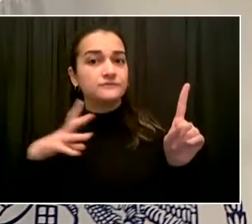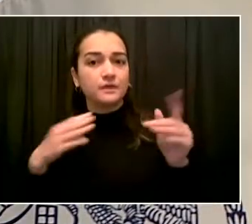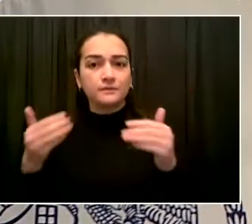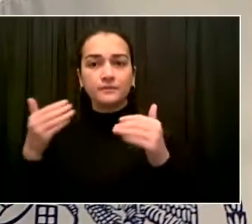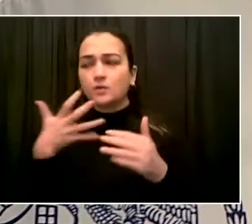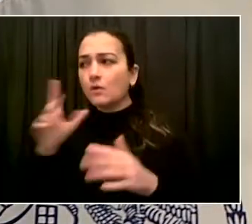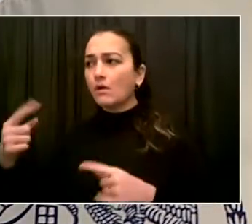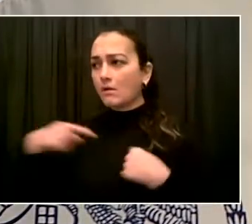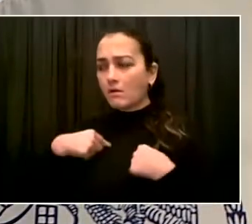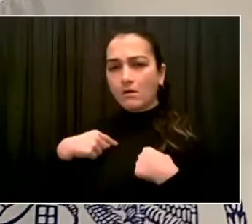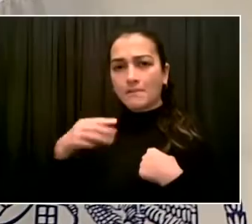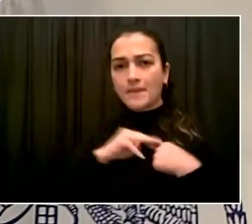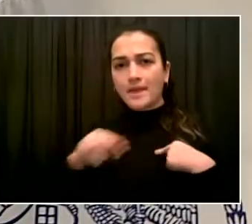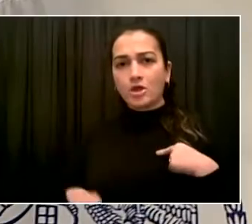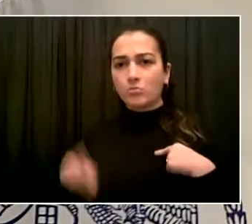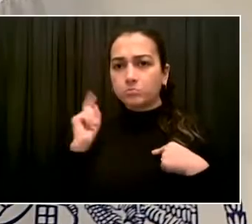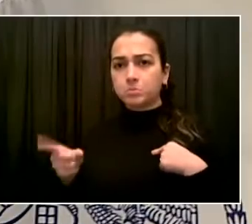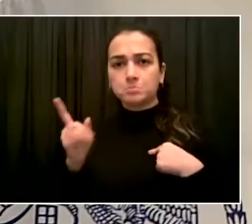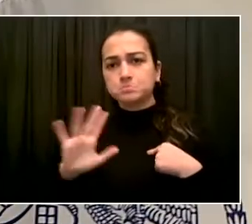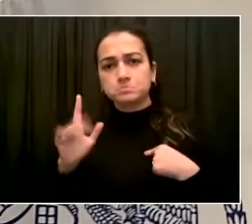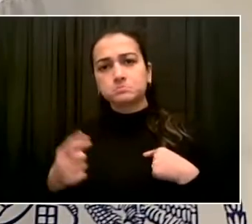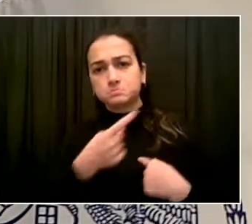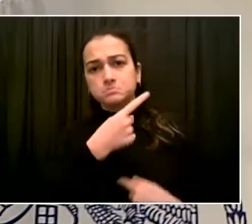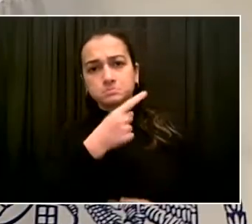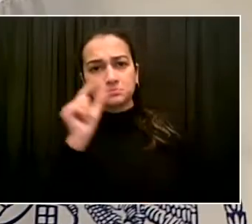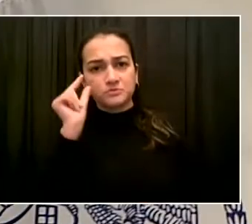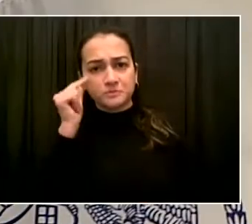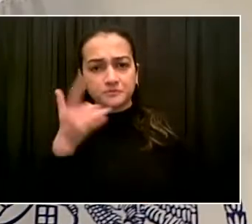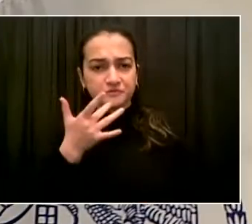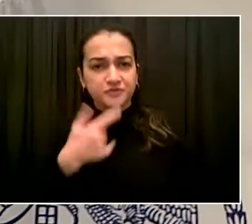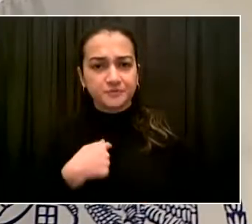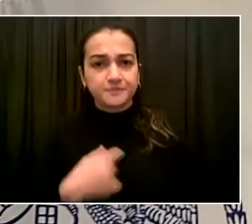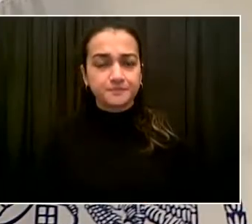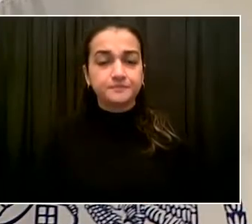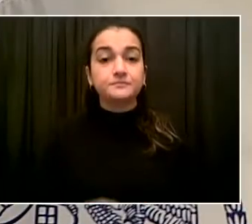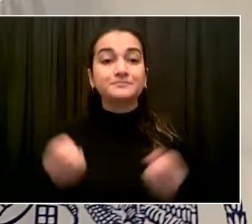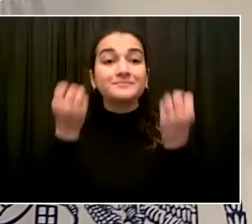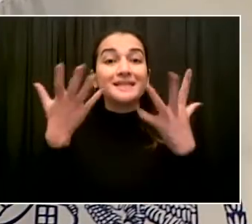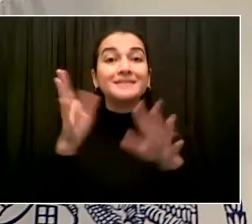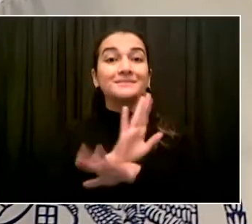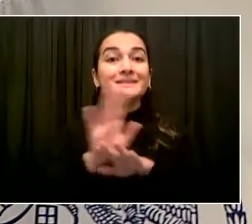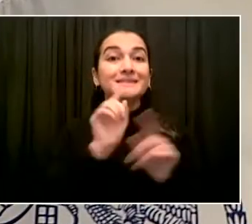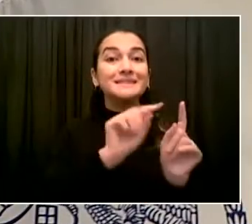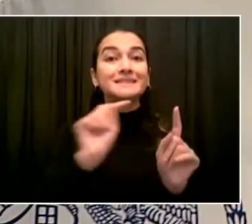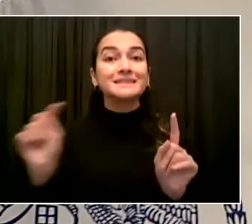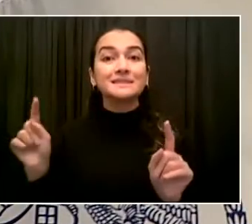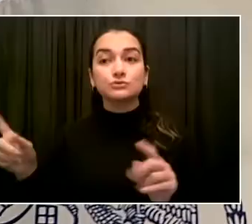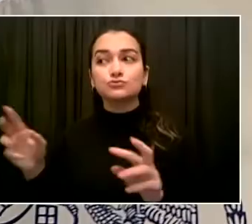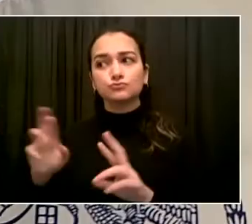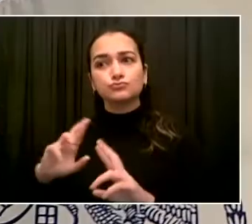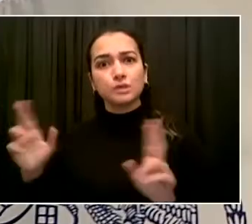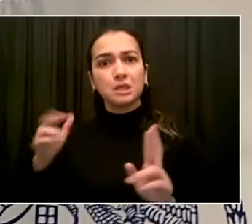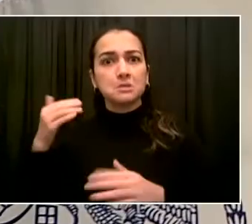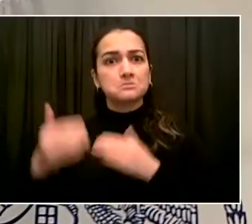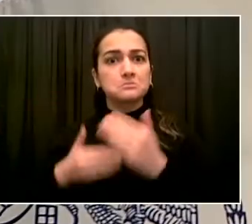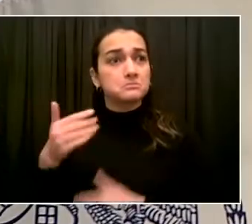ONE STANDARD THAT APPLIES TO EVERYONE. I THINK YOU WLLI